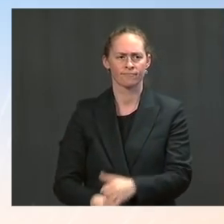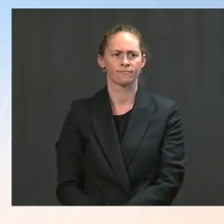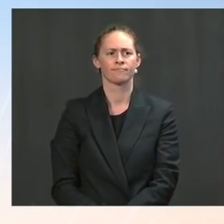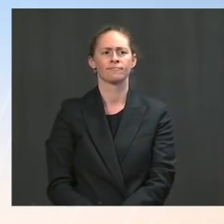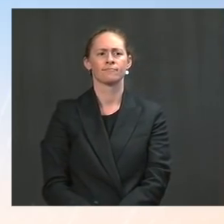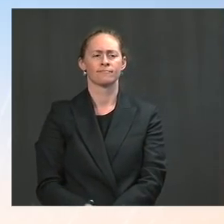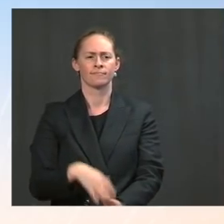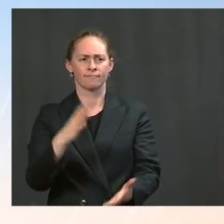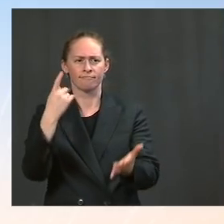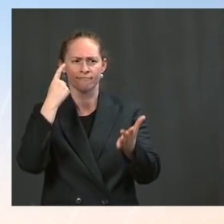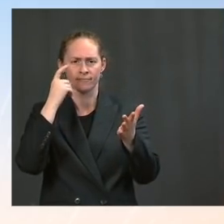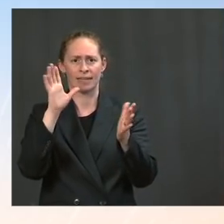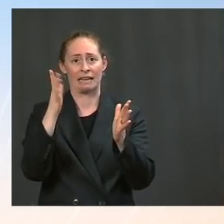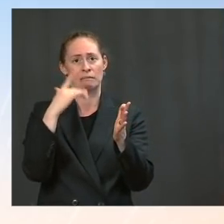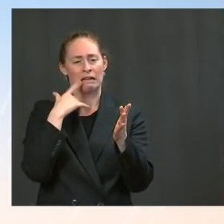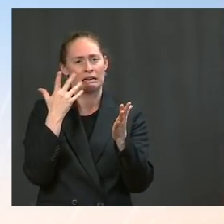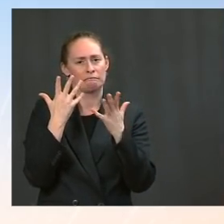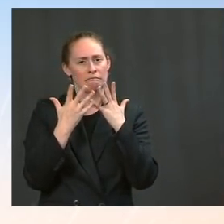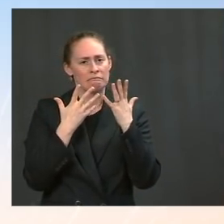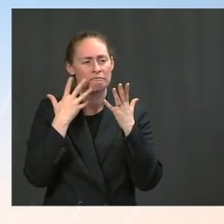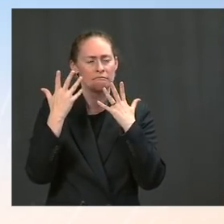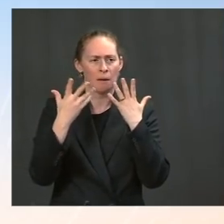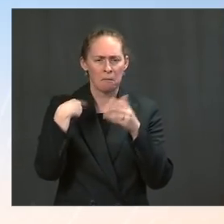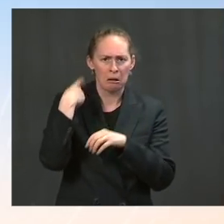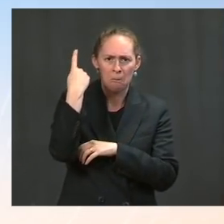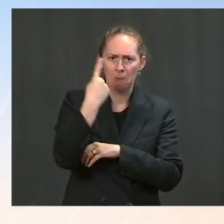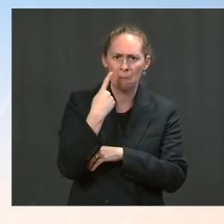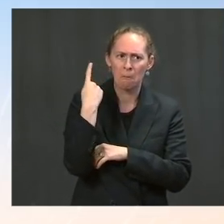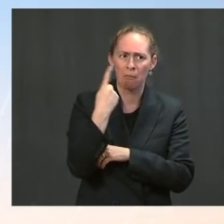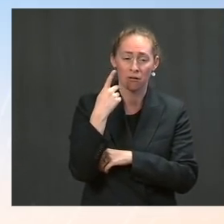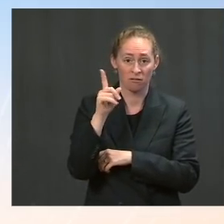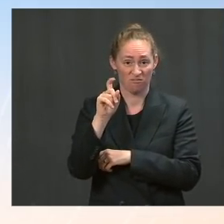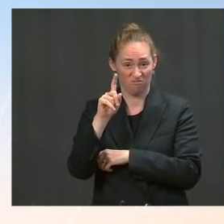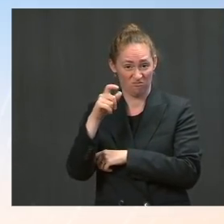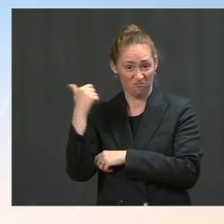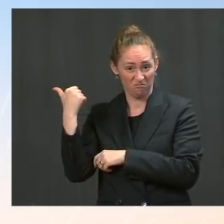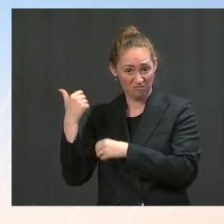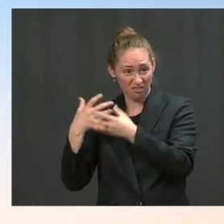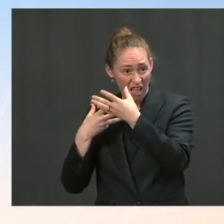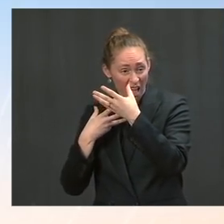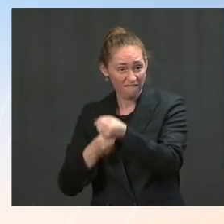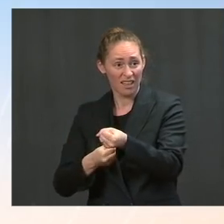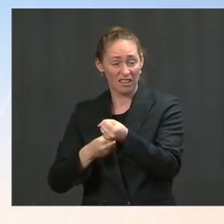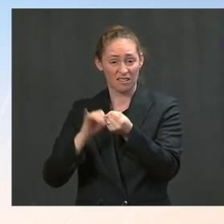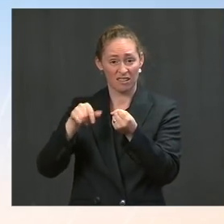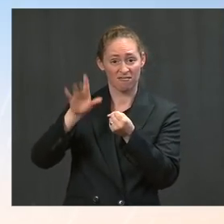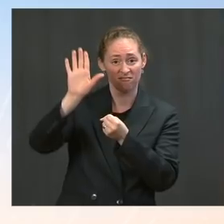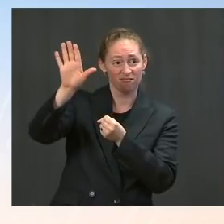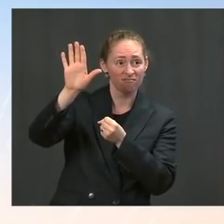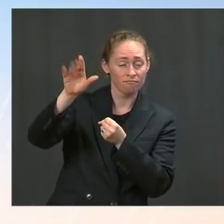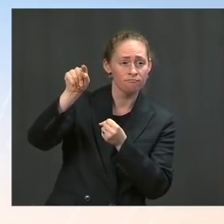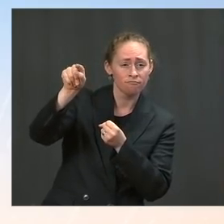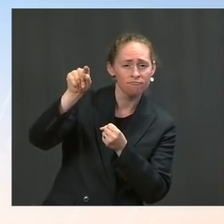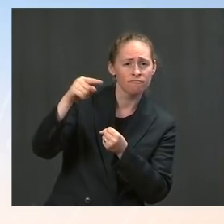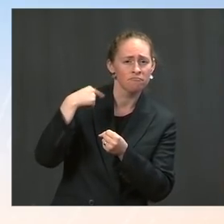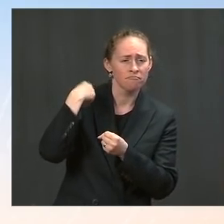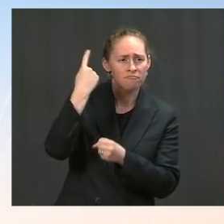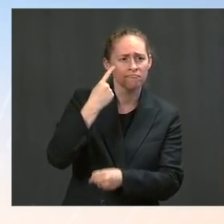Does the President have complete confidence in Christopher Wray? And what is the administration's message to people who see this bungling and want to know